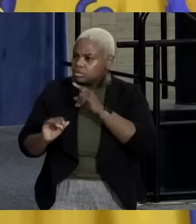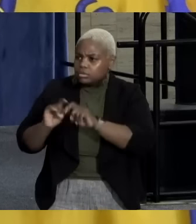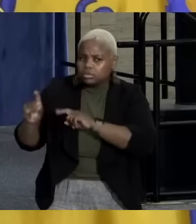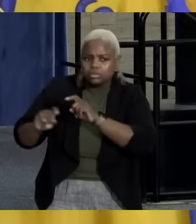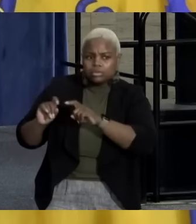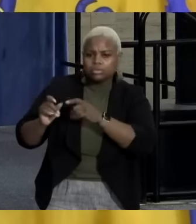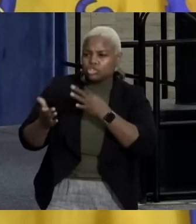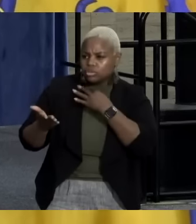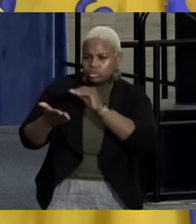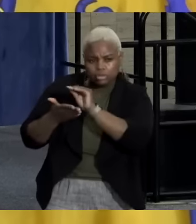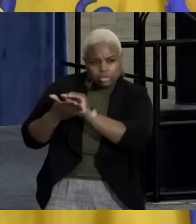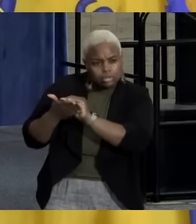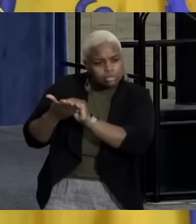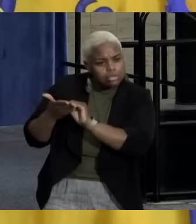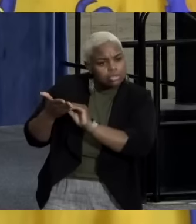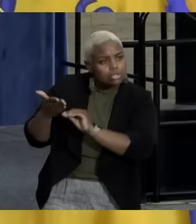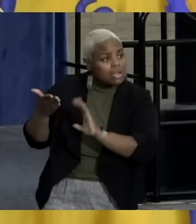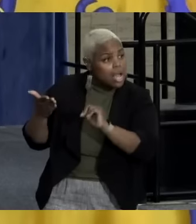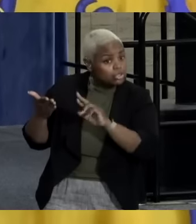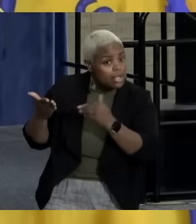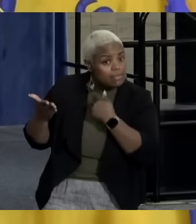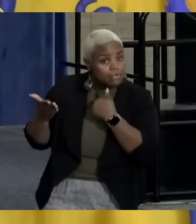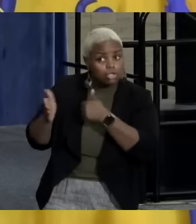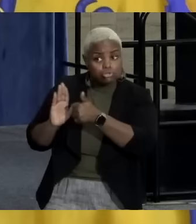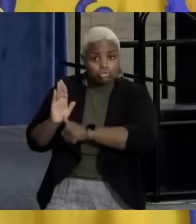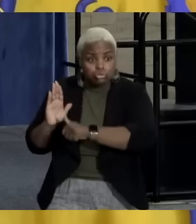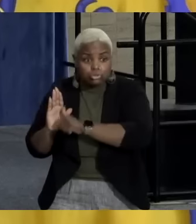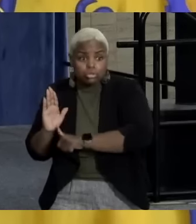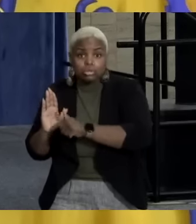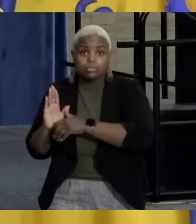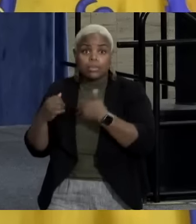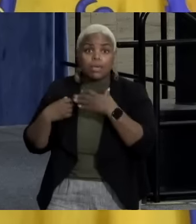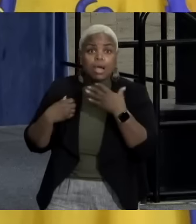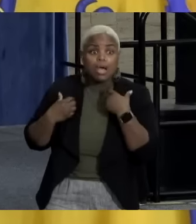and public health researcher at Johns Hopkins before I came into this role,